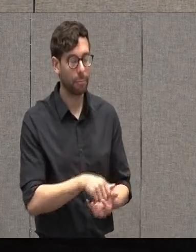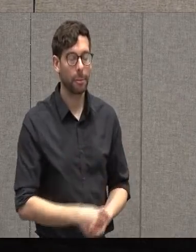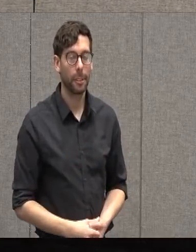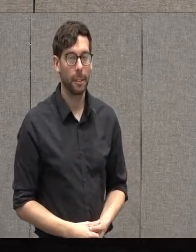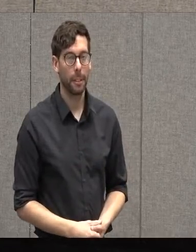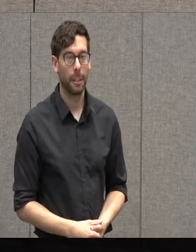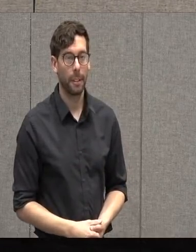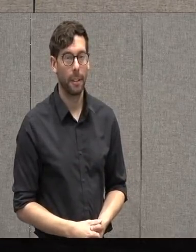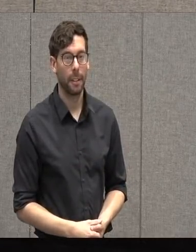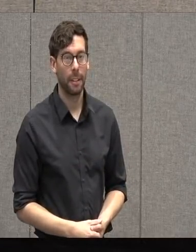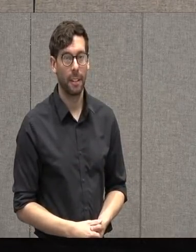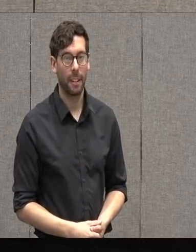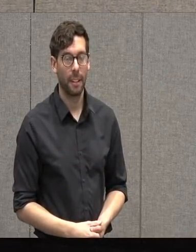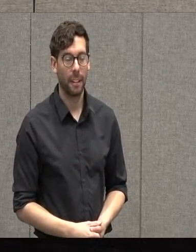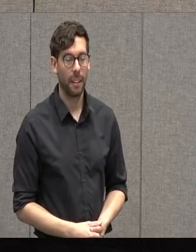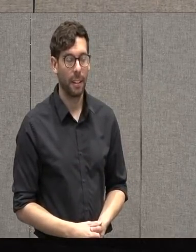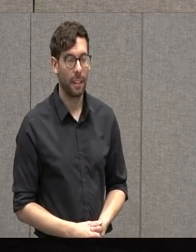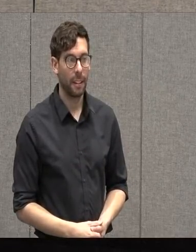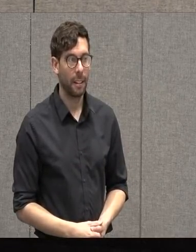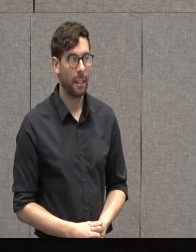Here we go, da-da-da-da.